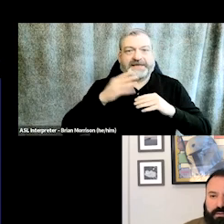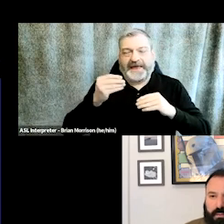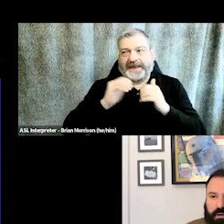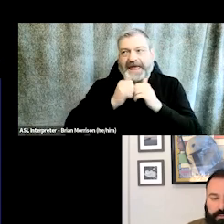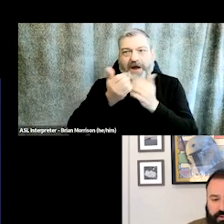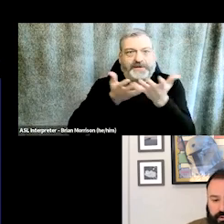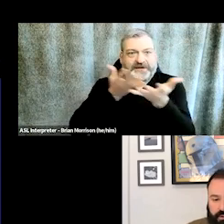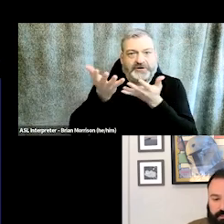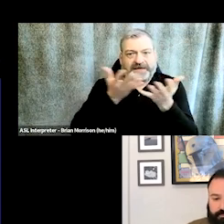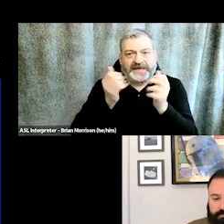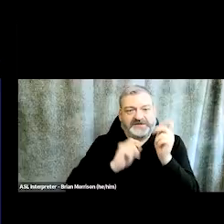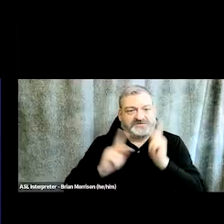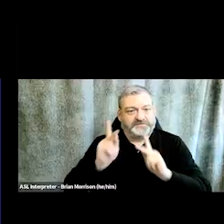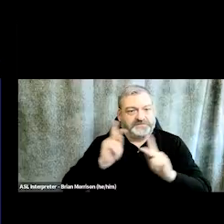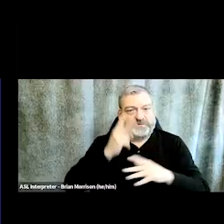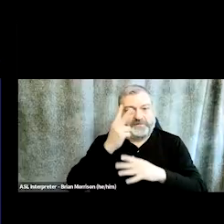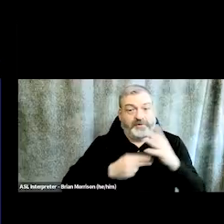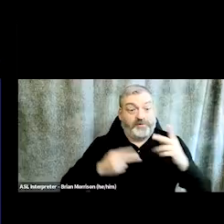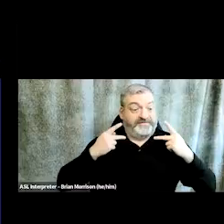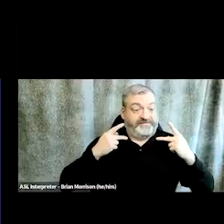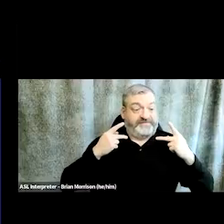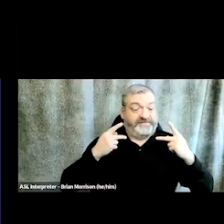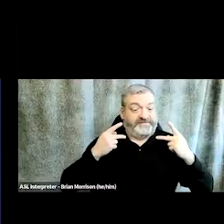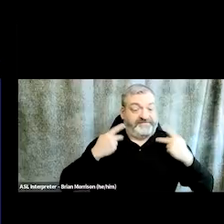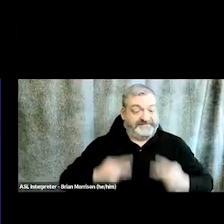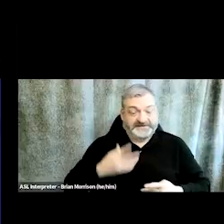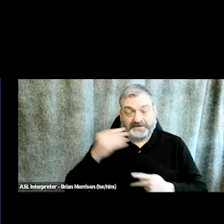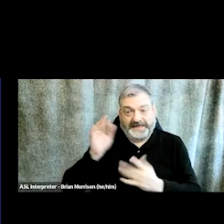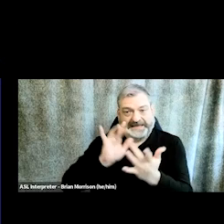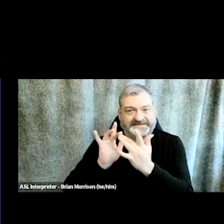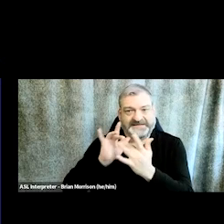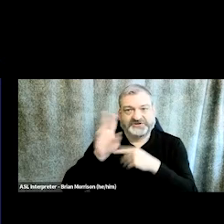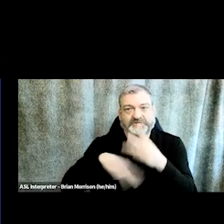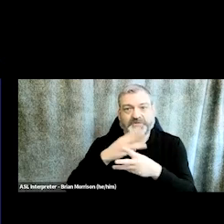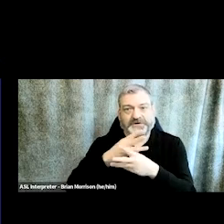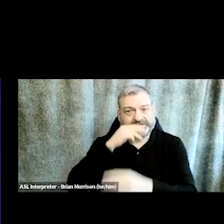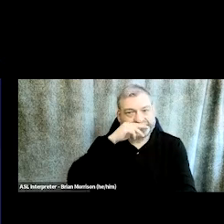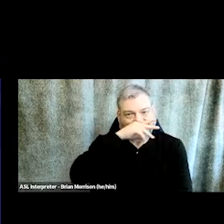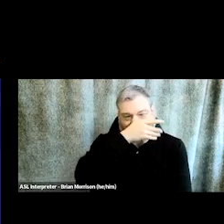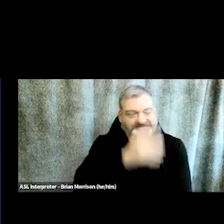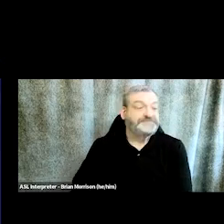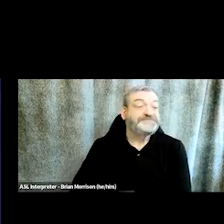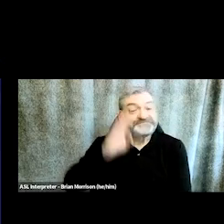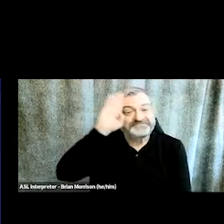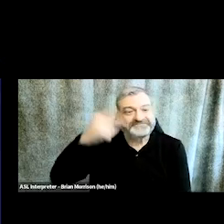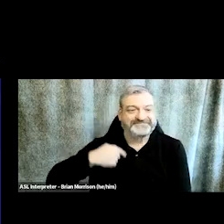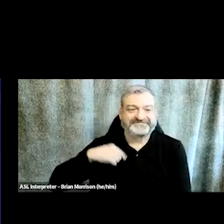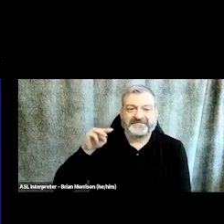So, Marty floors you. Thank you, Sloan. As Sloan said. My name is Marty Malloy. I'm the President of Hammond.